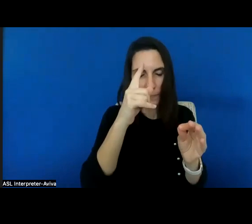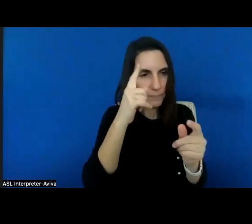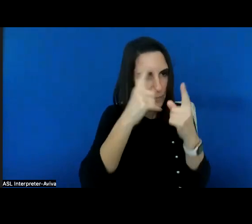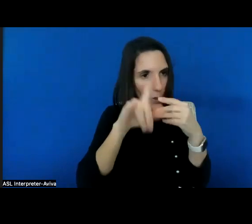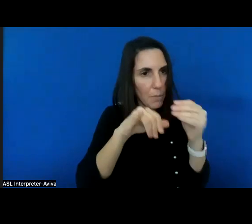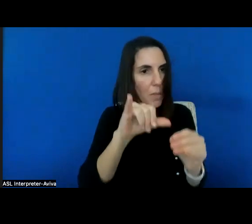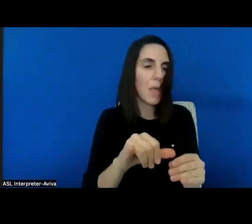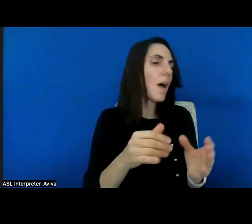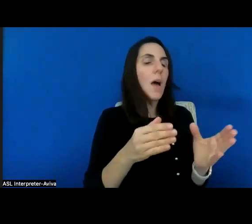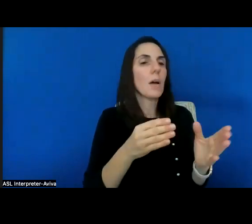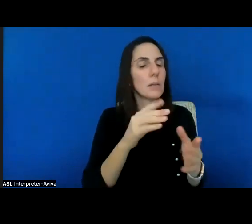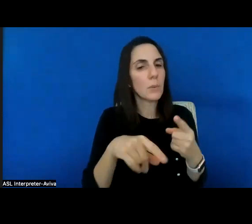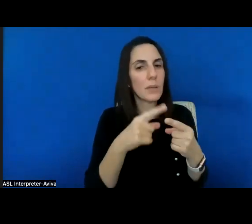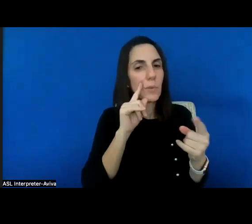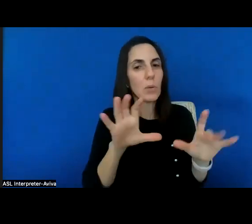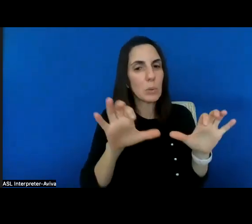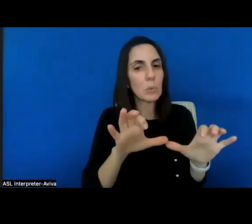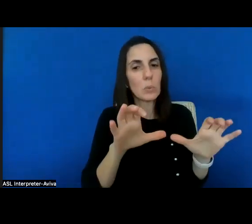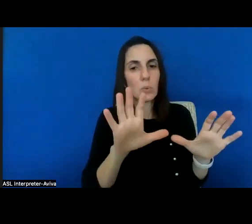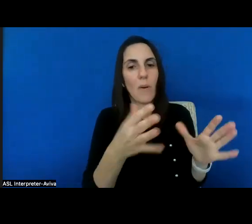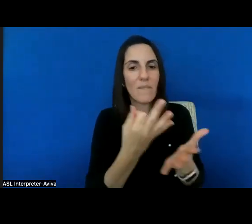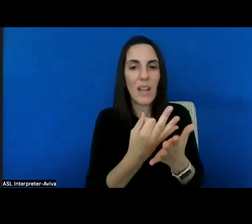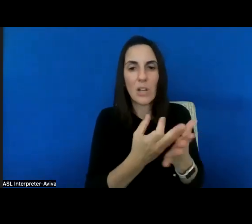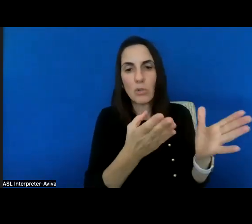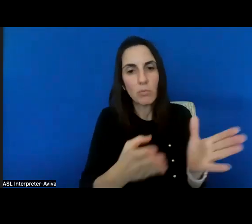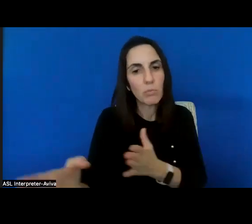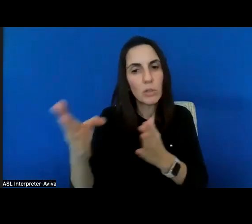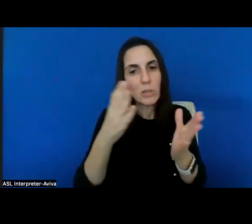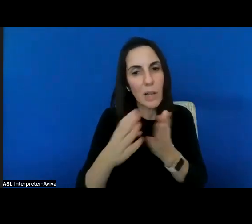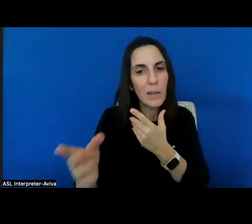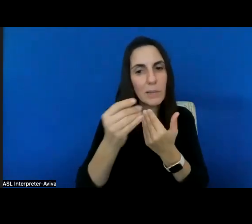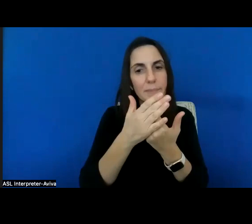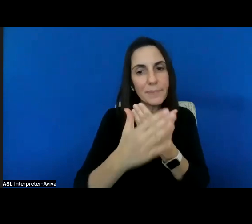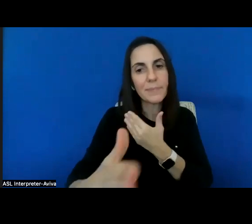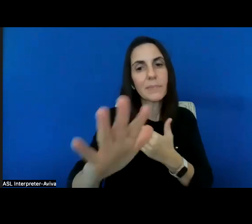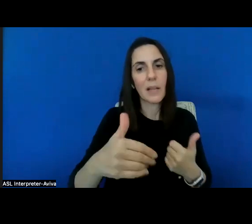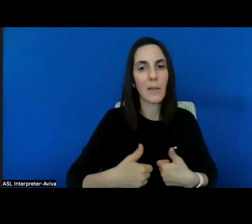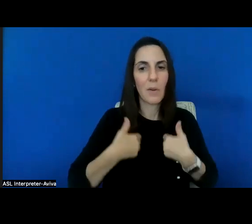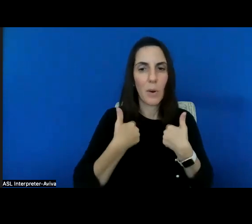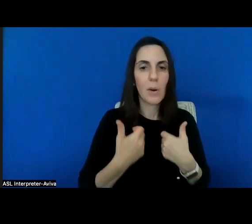overall right? 11:36:50 And how enable them works in that.